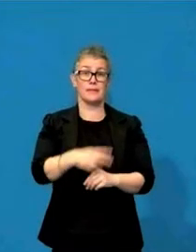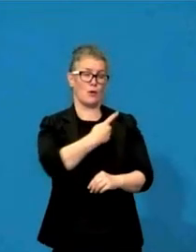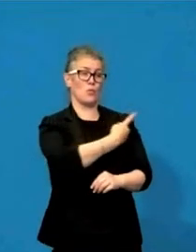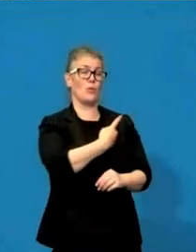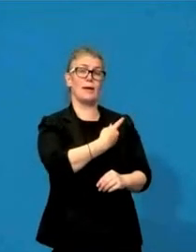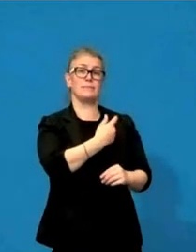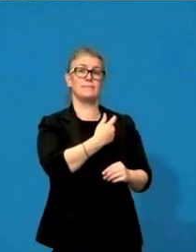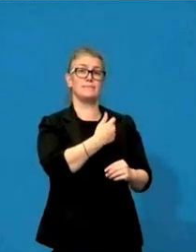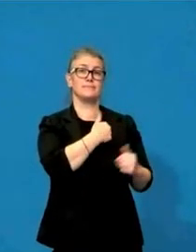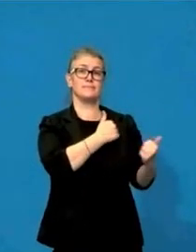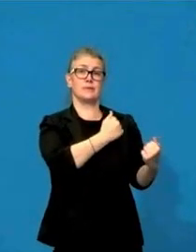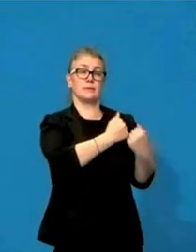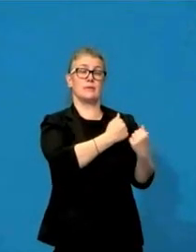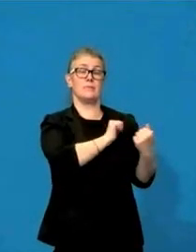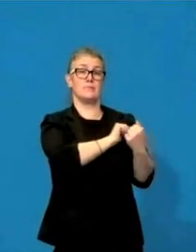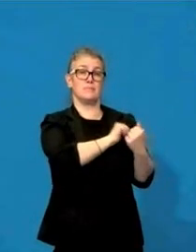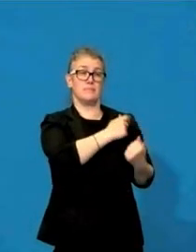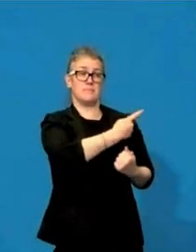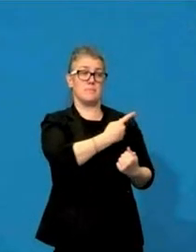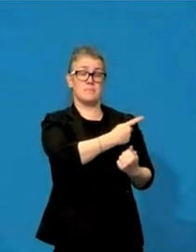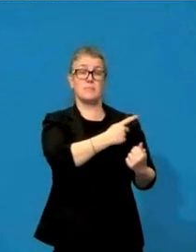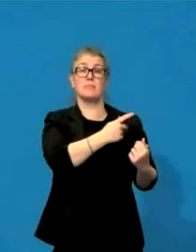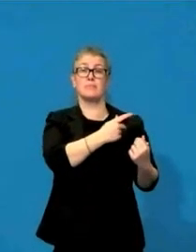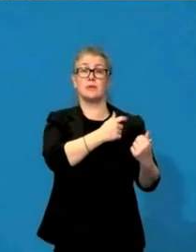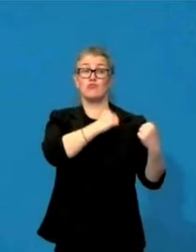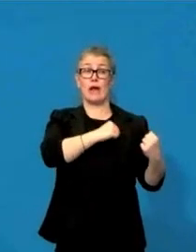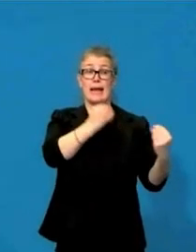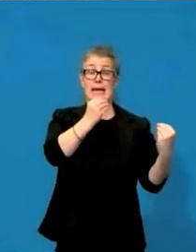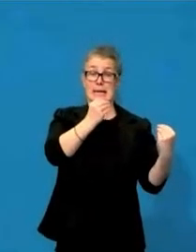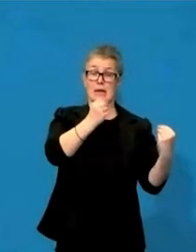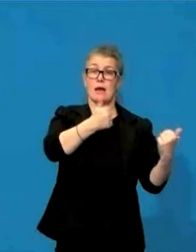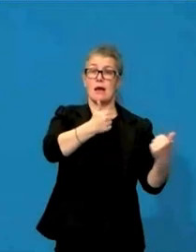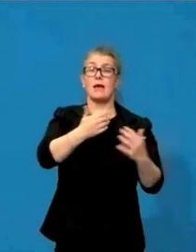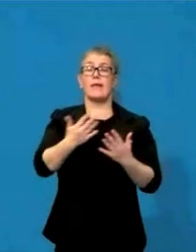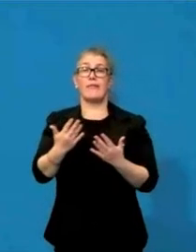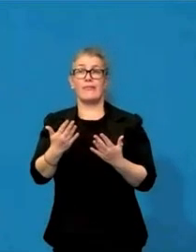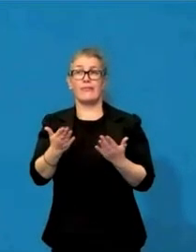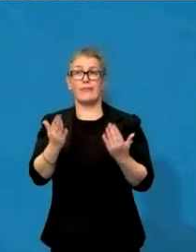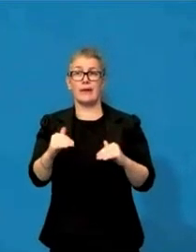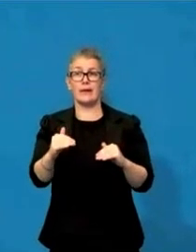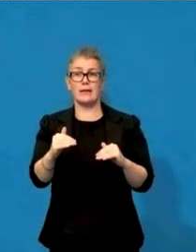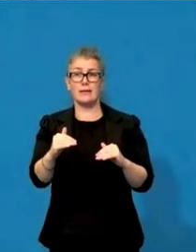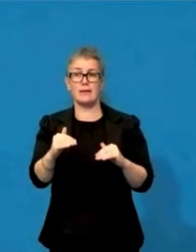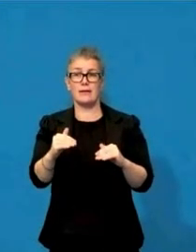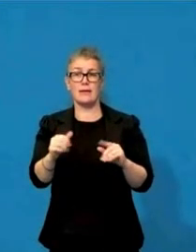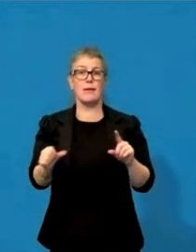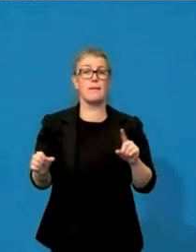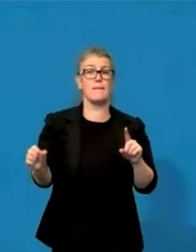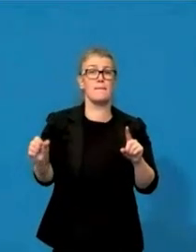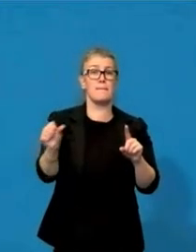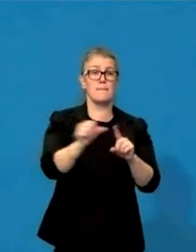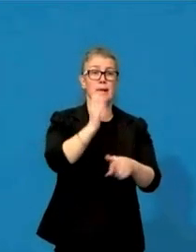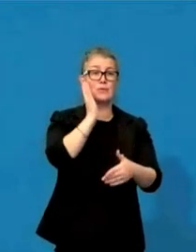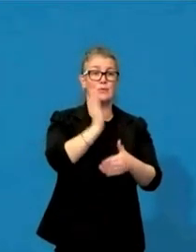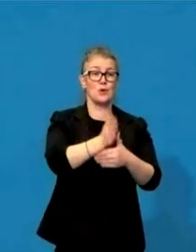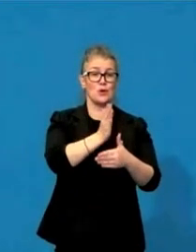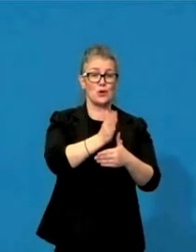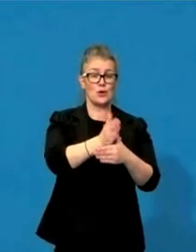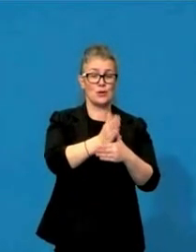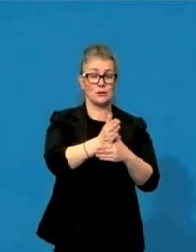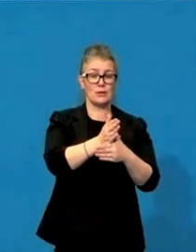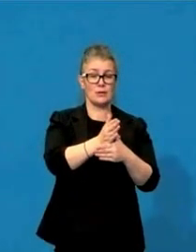and then we returned to work, and they took Ronita for a ride in the - in the car and